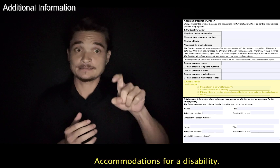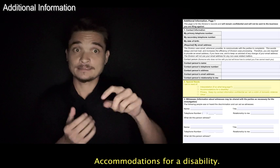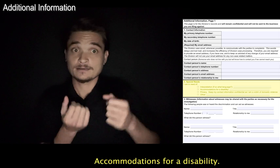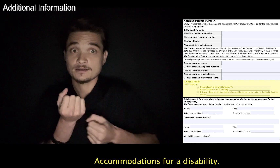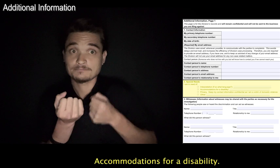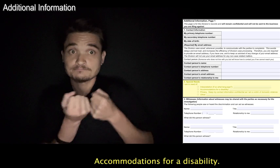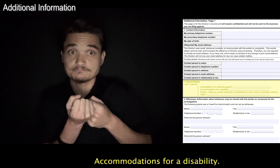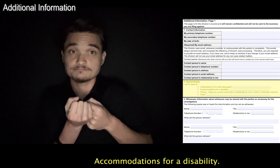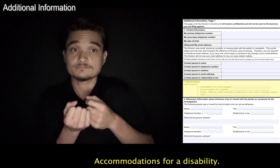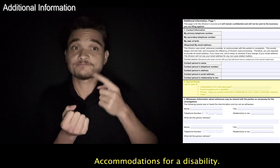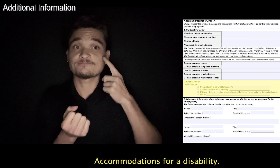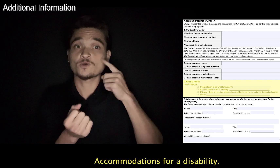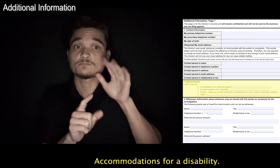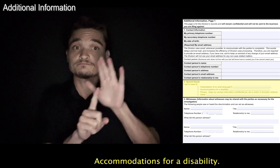Accommodations for a disability.